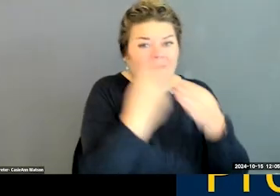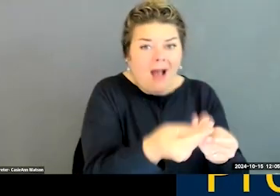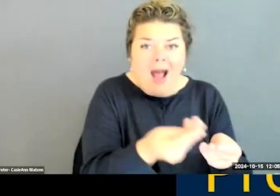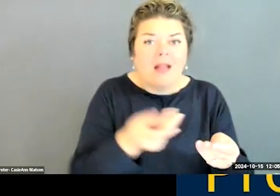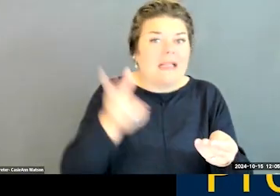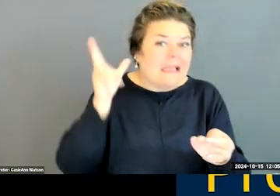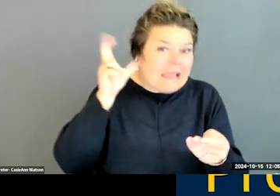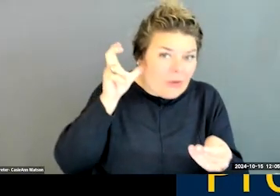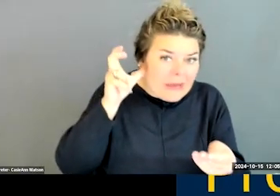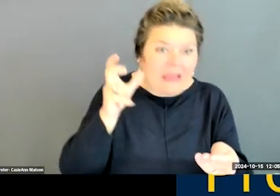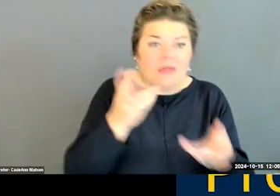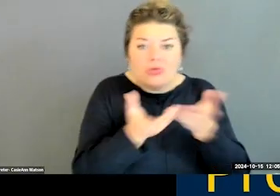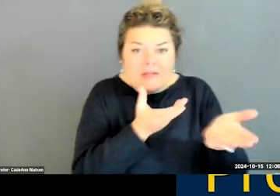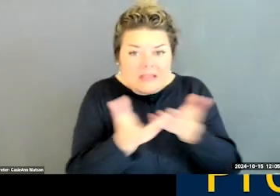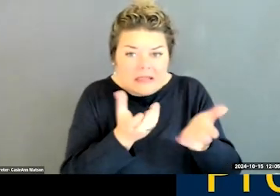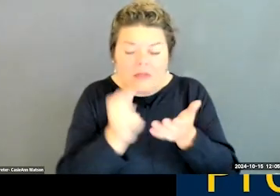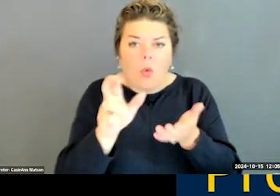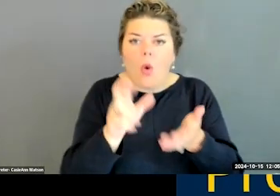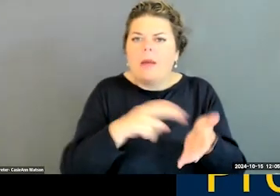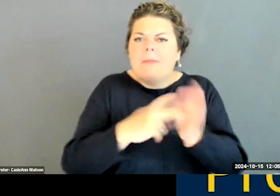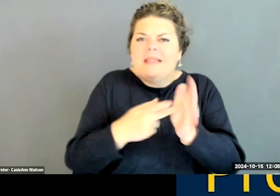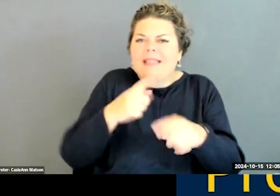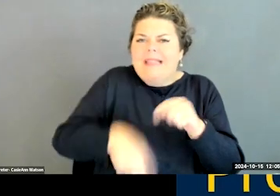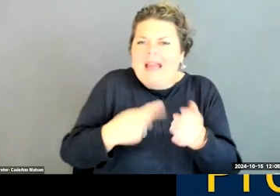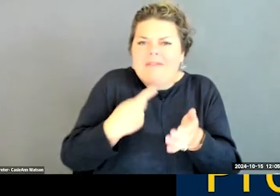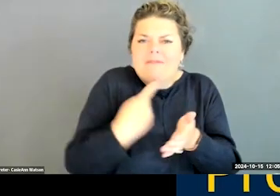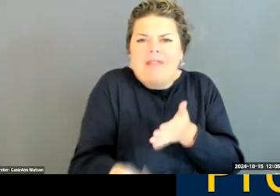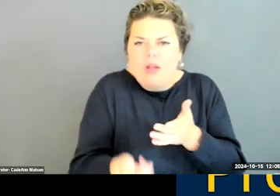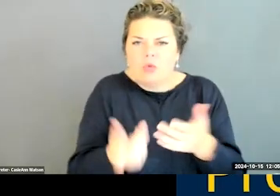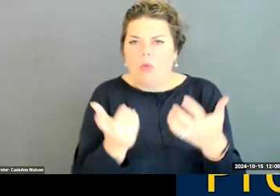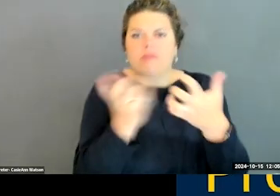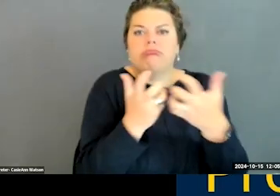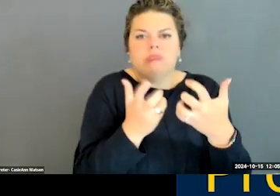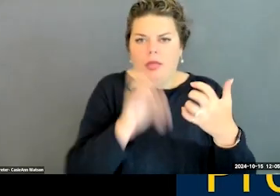which is a failure to accommodate, also imposing eligibility criteria